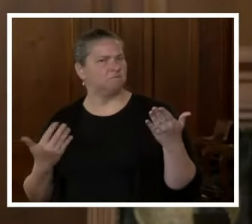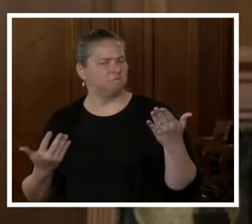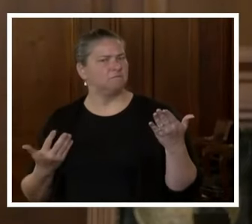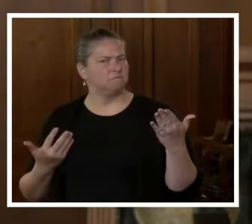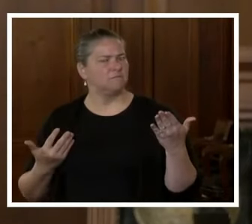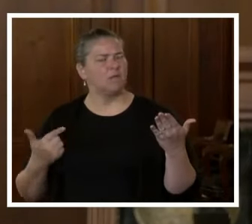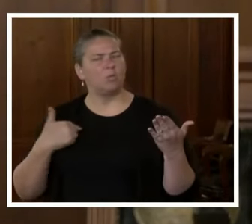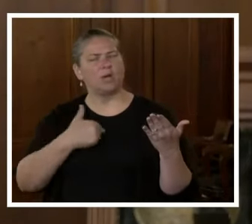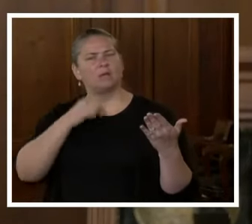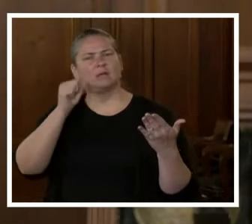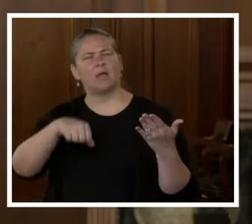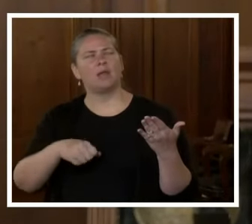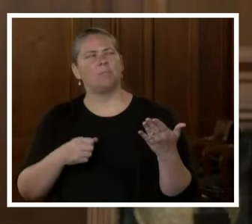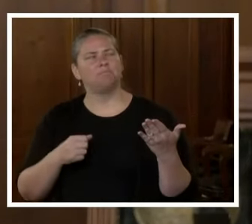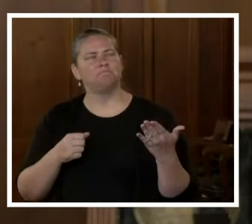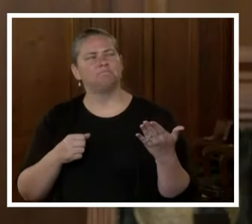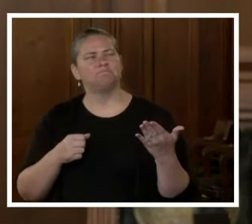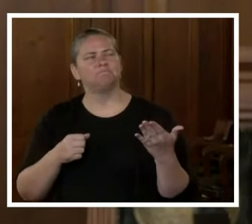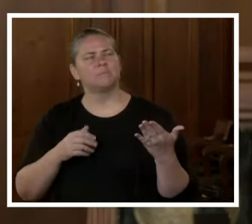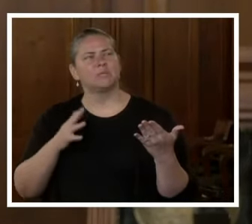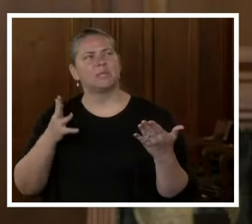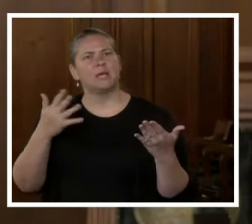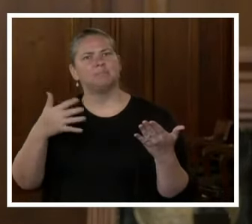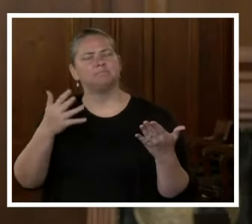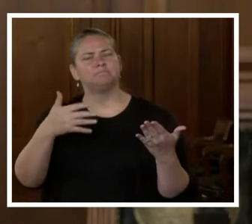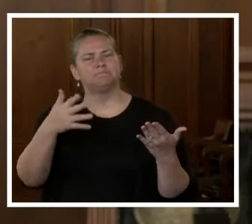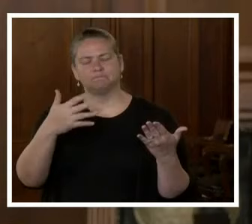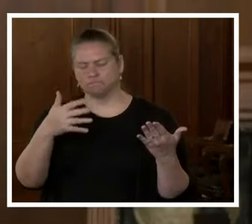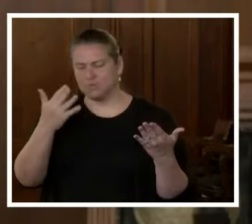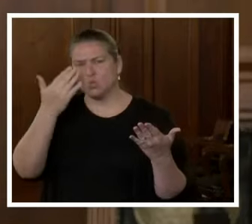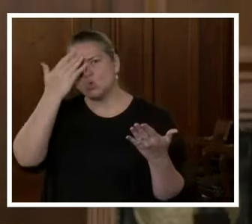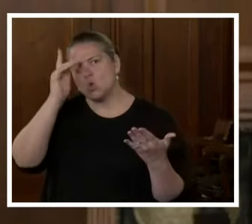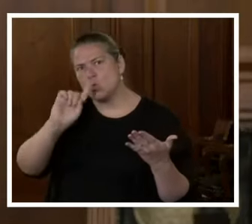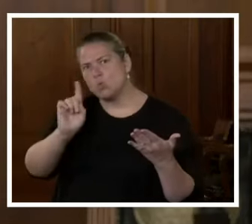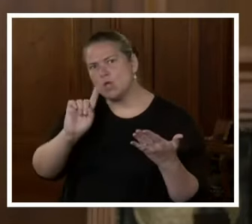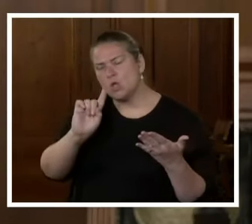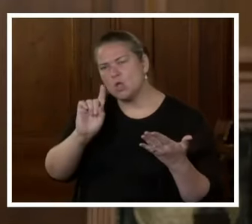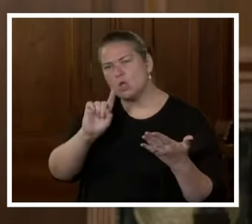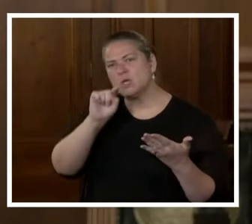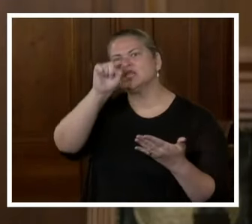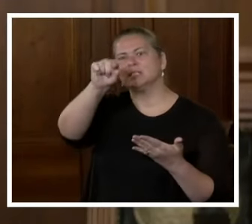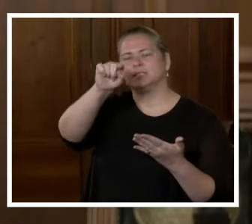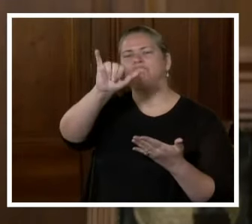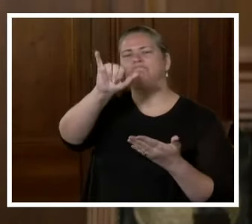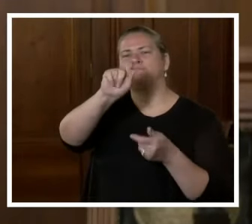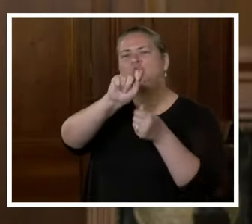LISTEN AND TO HEAR, AND I THINK